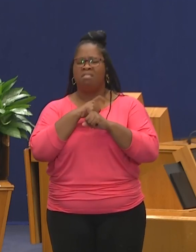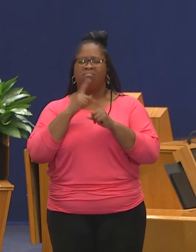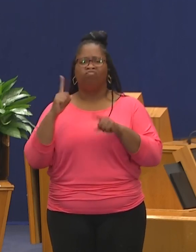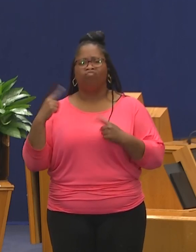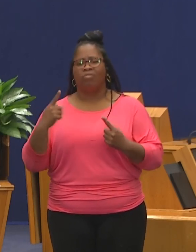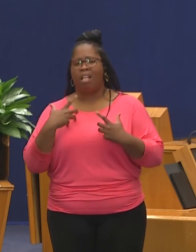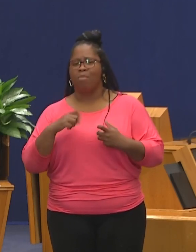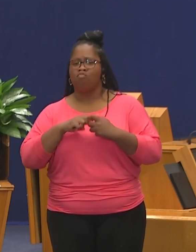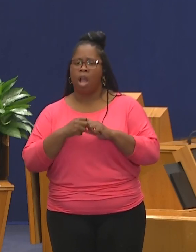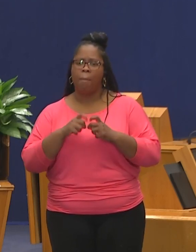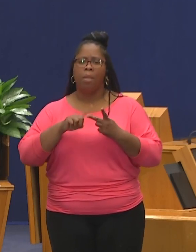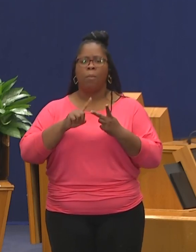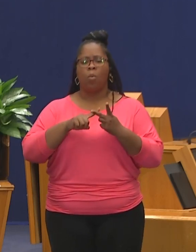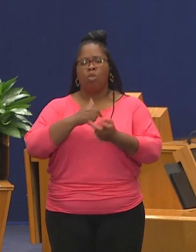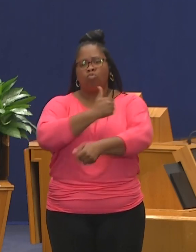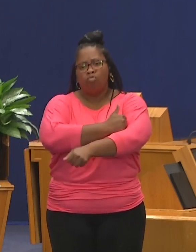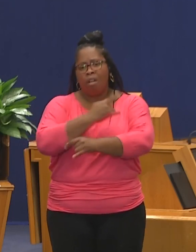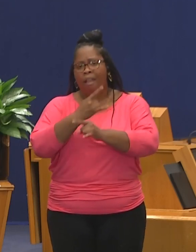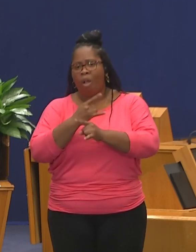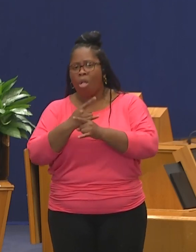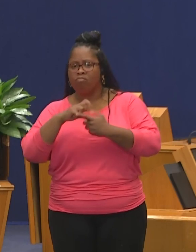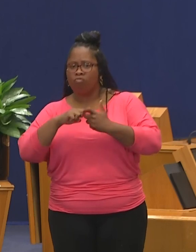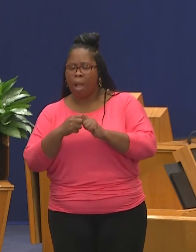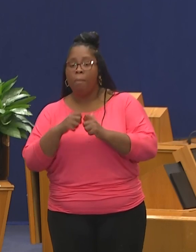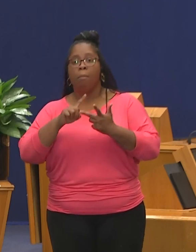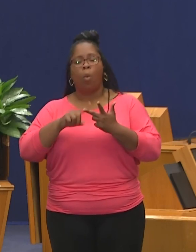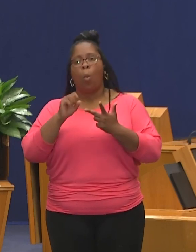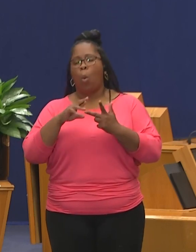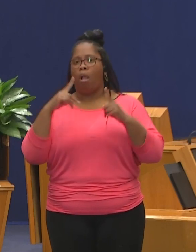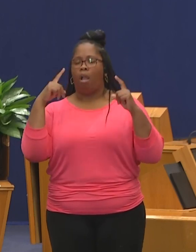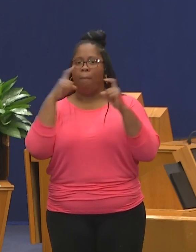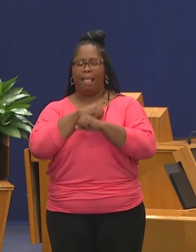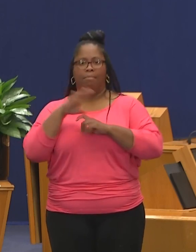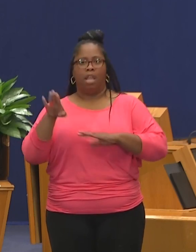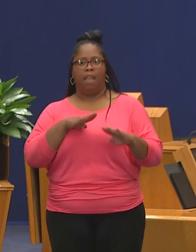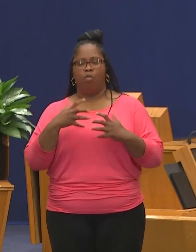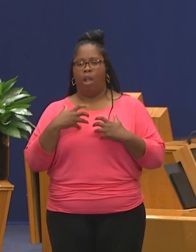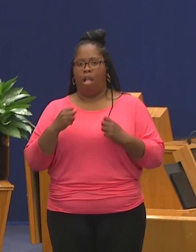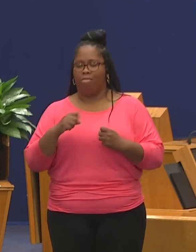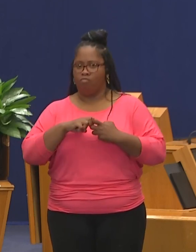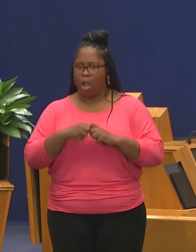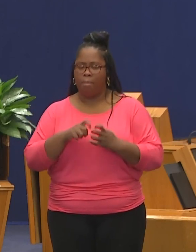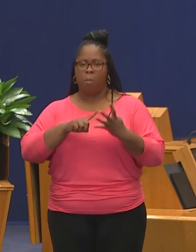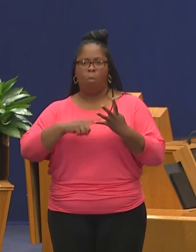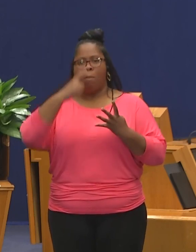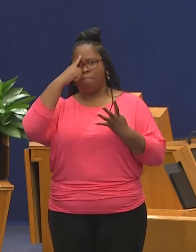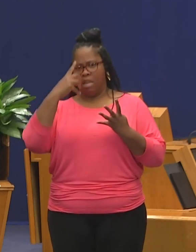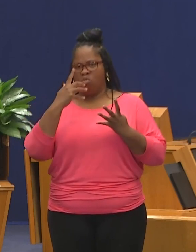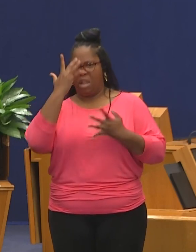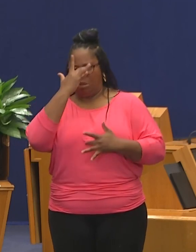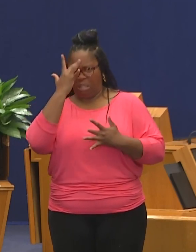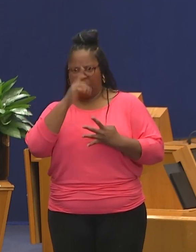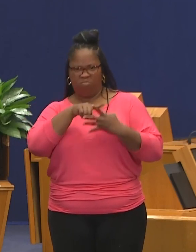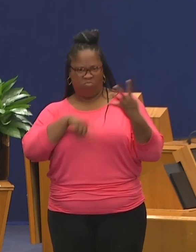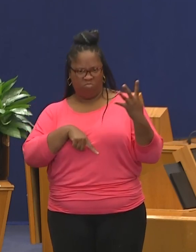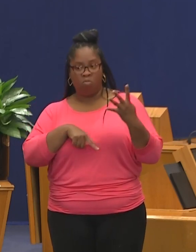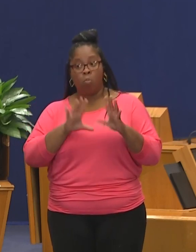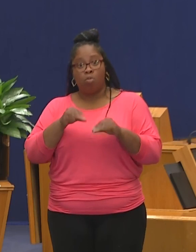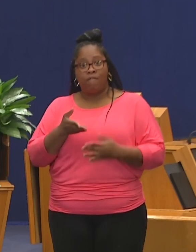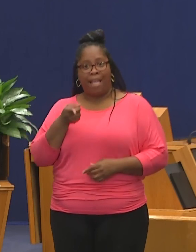UNDERLYING HEALTH CONDITIONS OR WHO MIGHT HAVE SUBSTANCE USE DISORDERS OR COMPLEX BEHAVIORAL